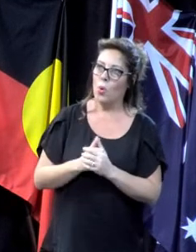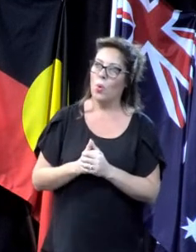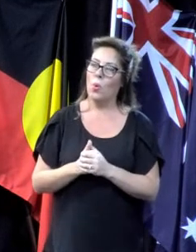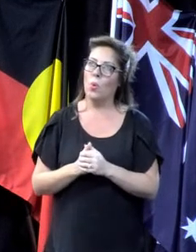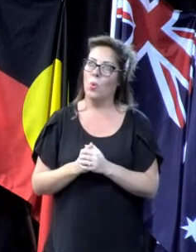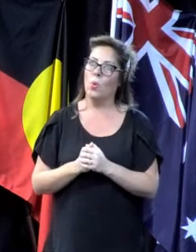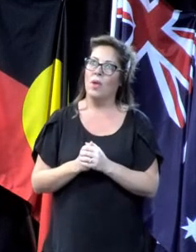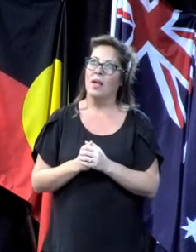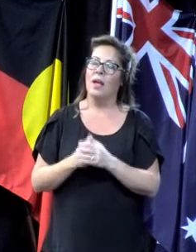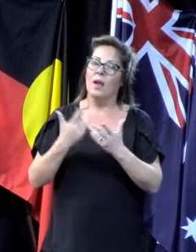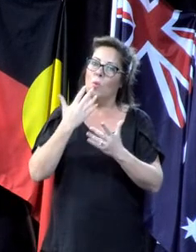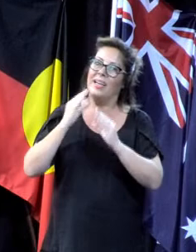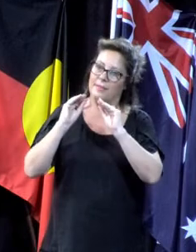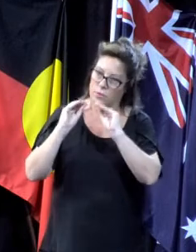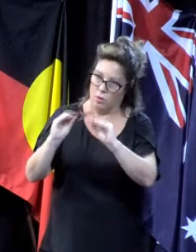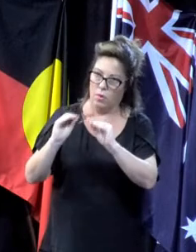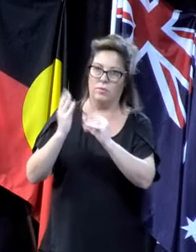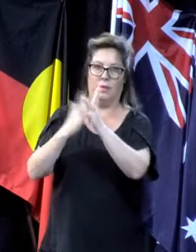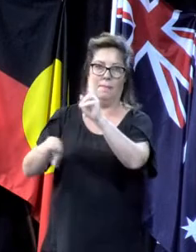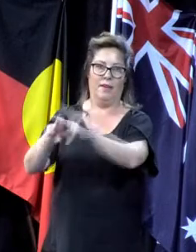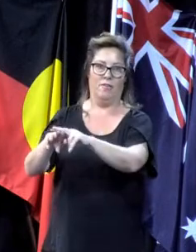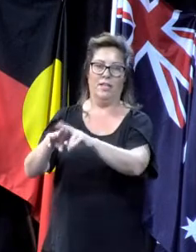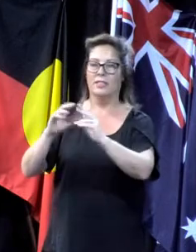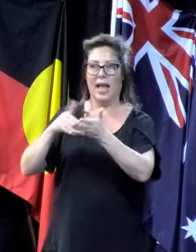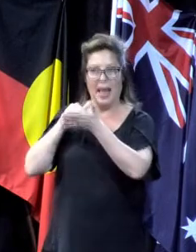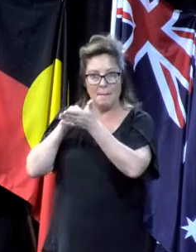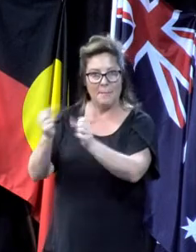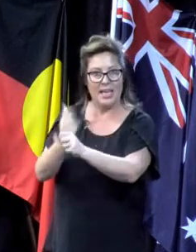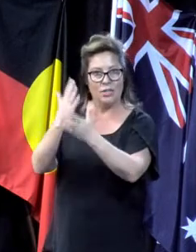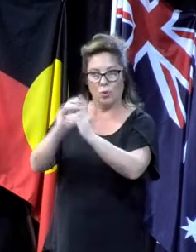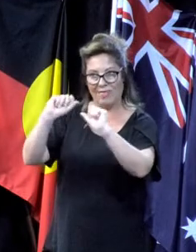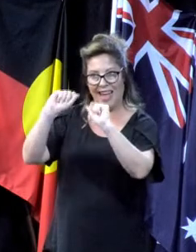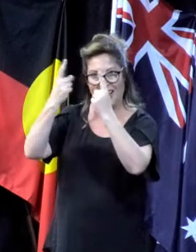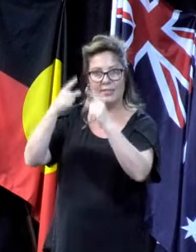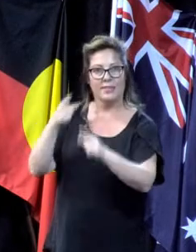that just came down to actually having implicit instructions about what that actually meant. So when you just say,